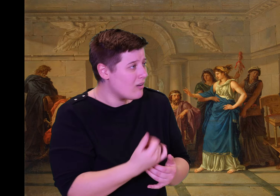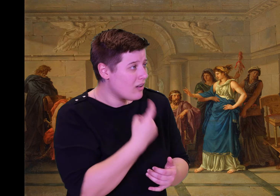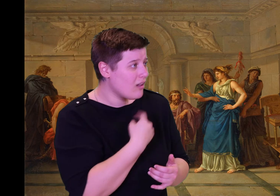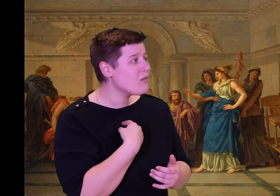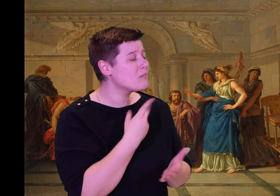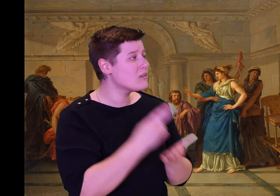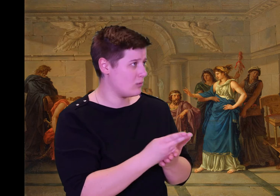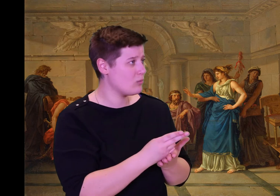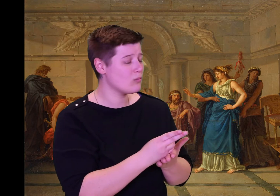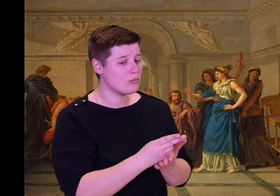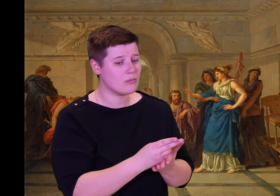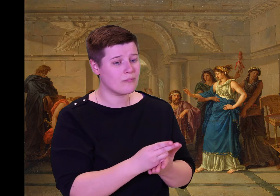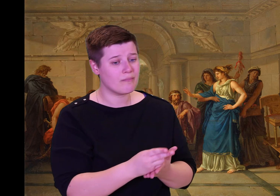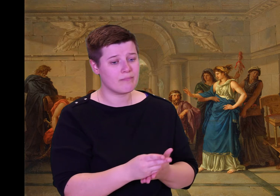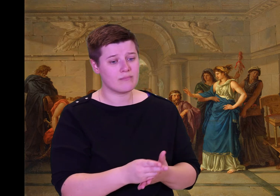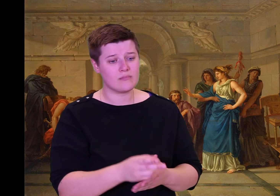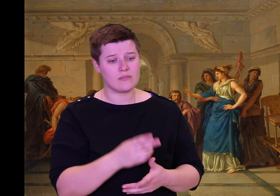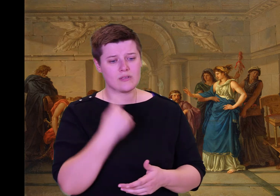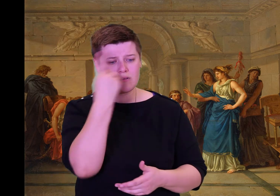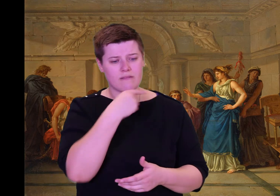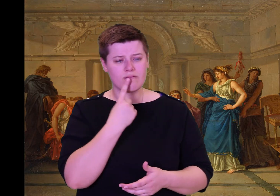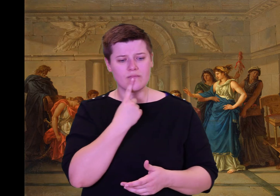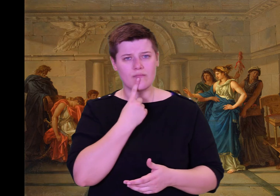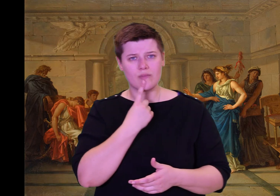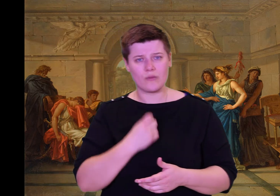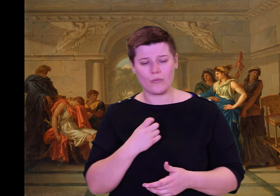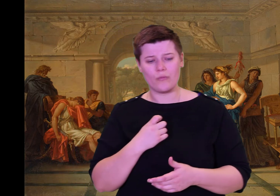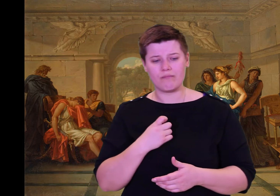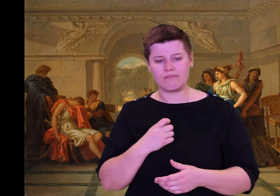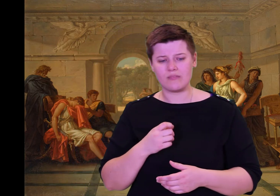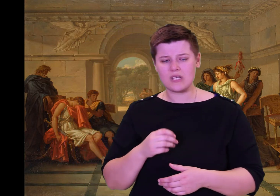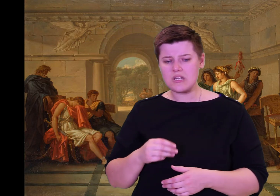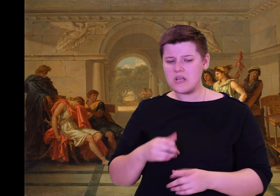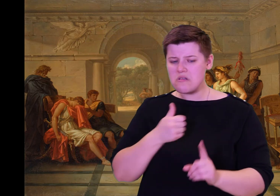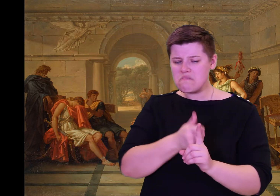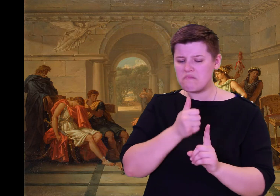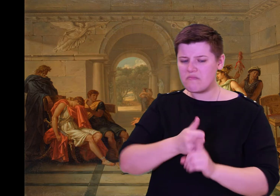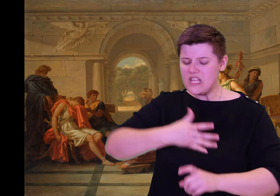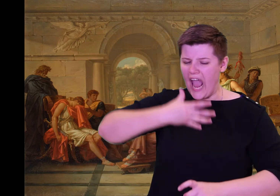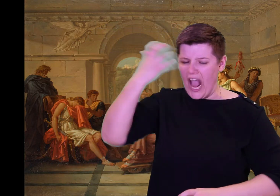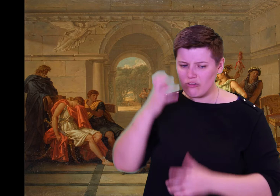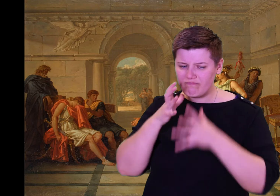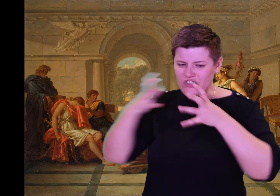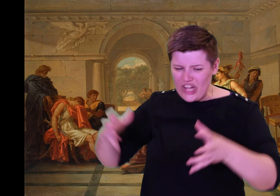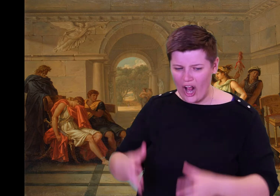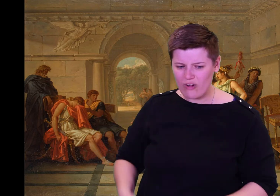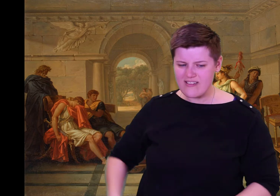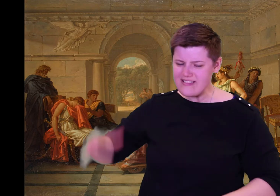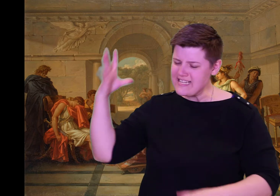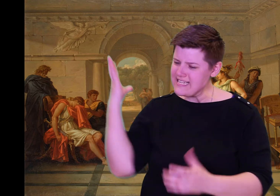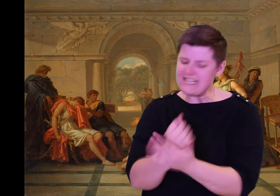My house is being eaten up; our wealth is ruined. My whole home is full of men who